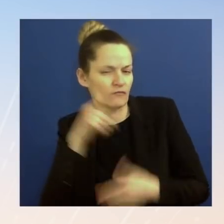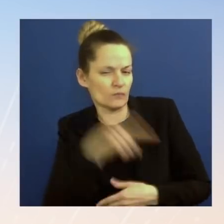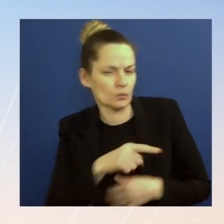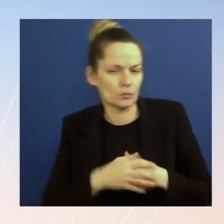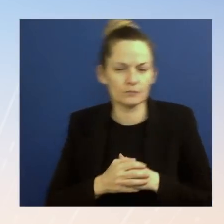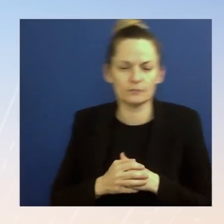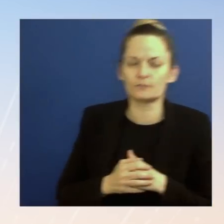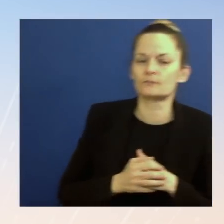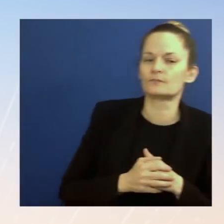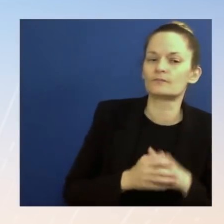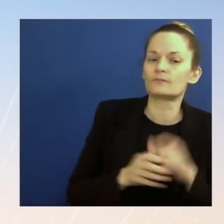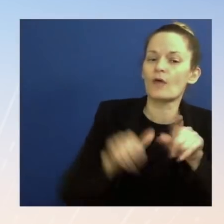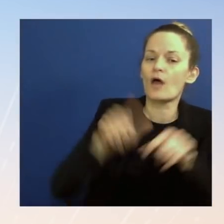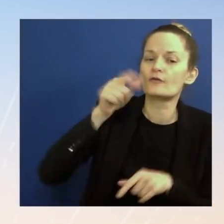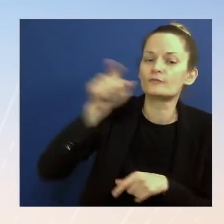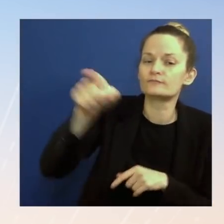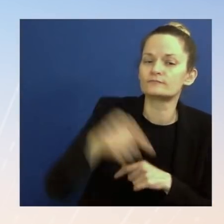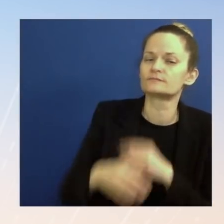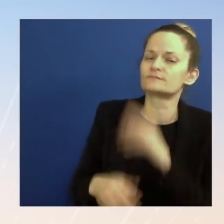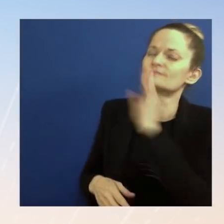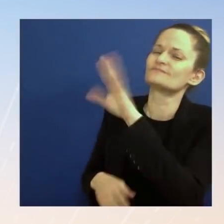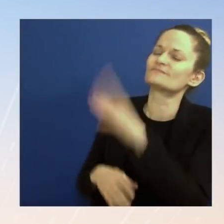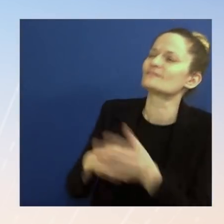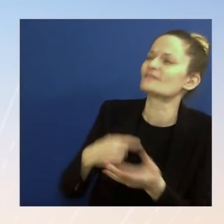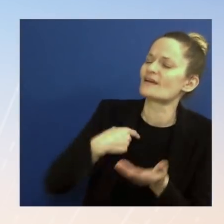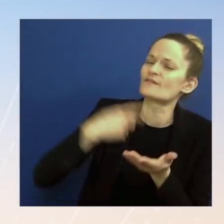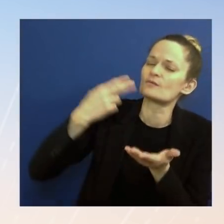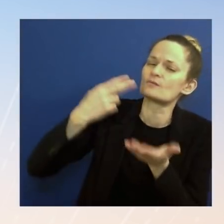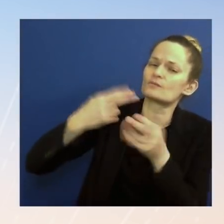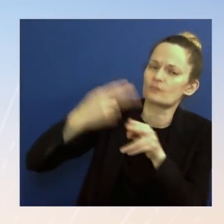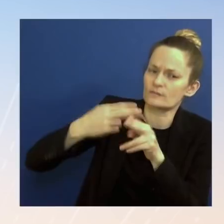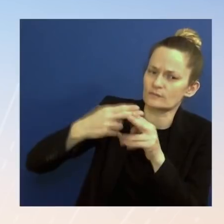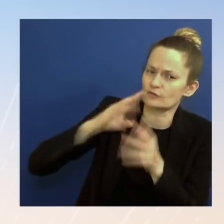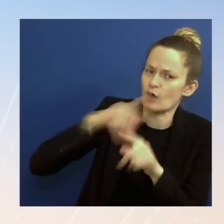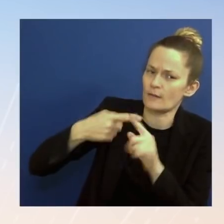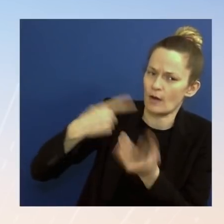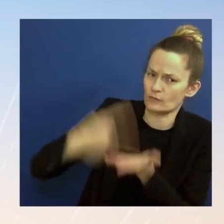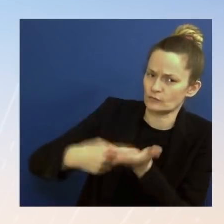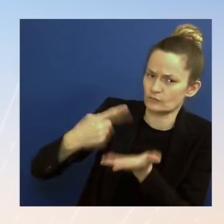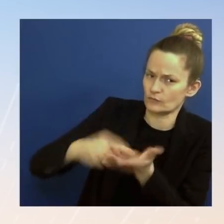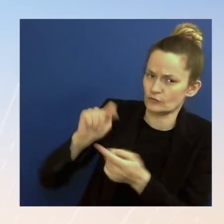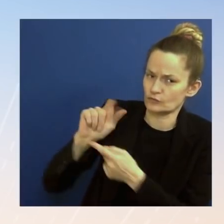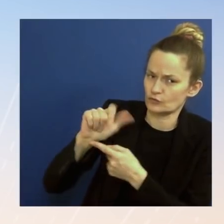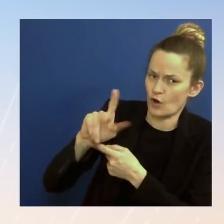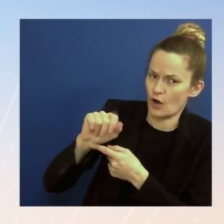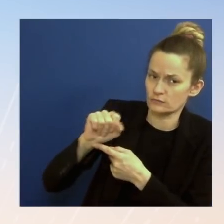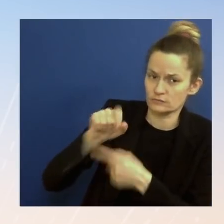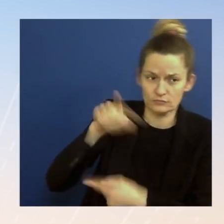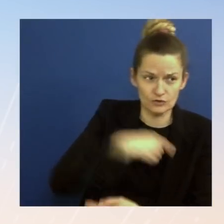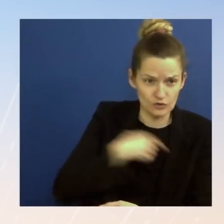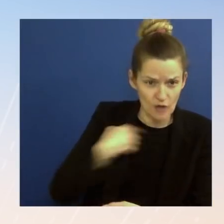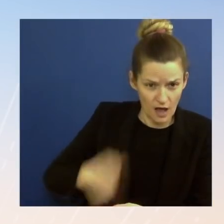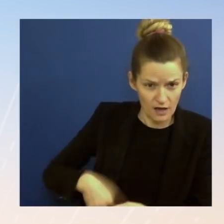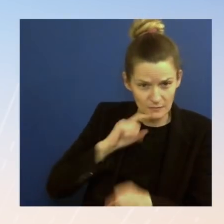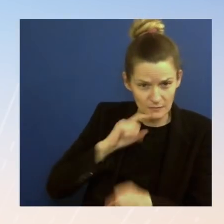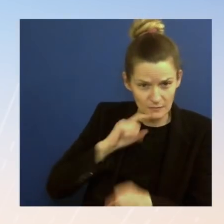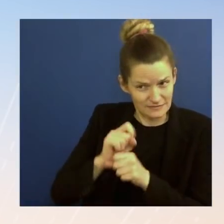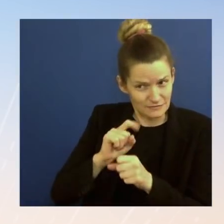that China got the message, that they are going to heed your warnings? Ms. Psaki: Well, what we're going to be watching closely, of course, is actions.